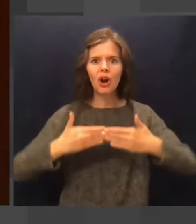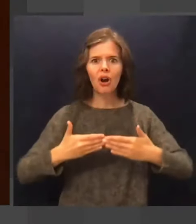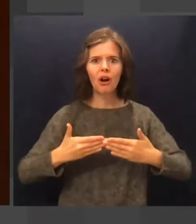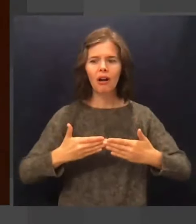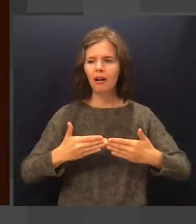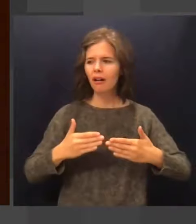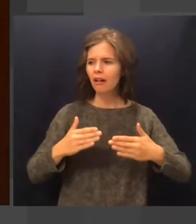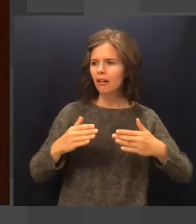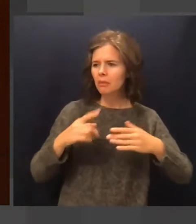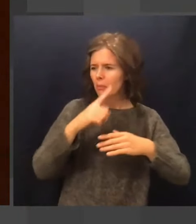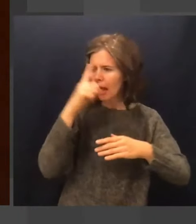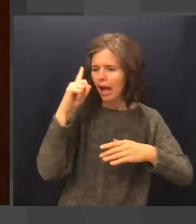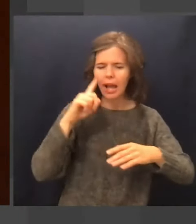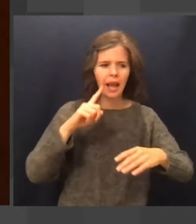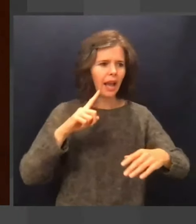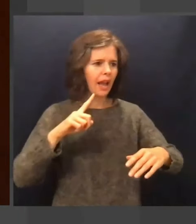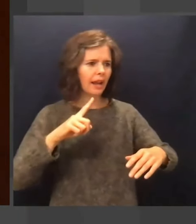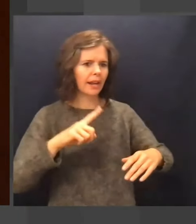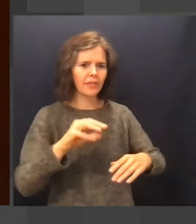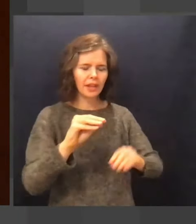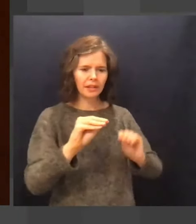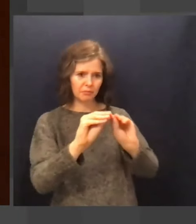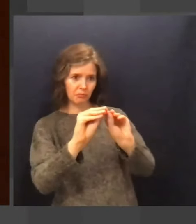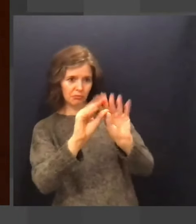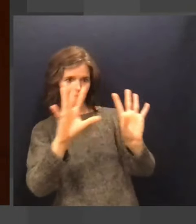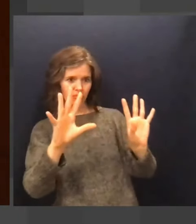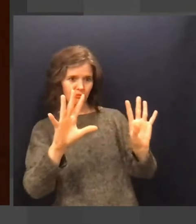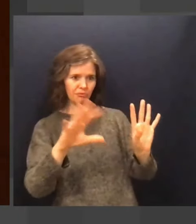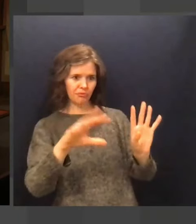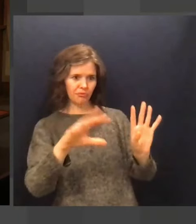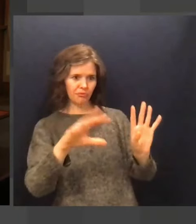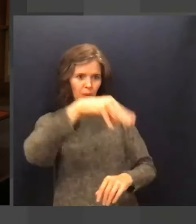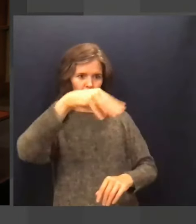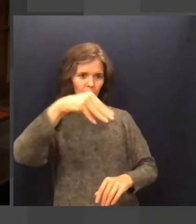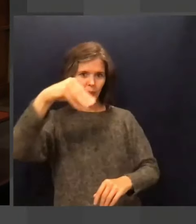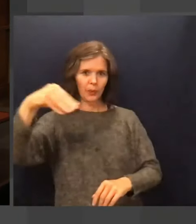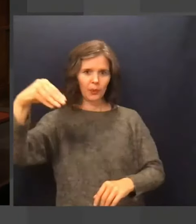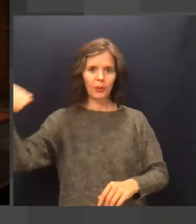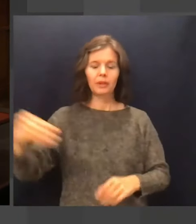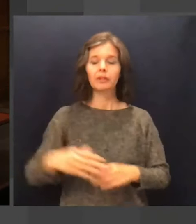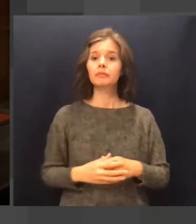AND ALL DARK IN THE CAVES AND THEN YOU SEE THE GLOW SQUIDS